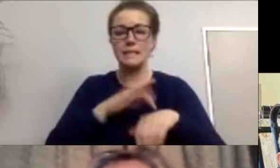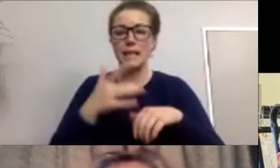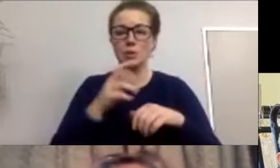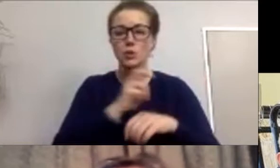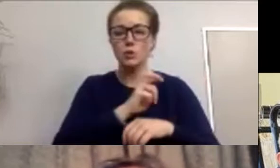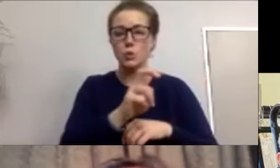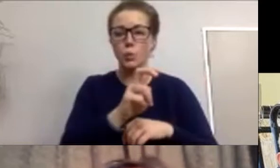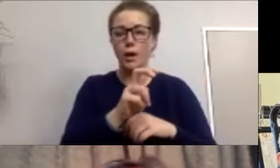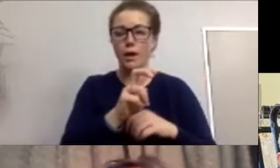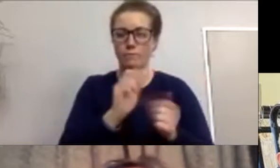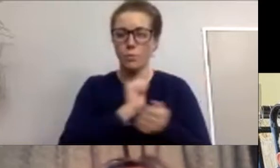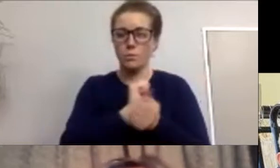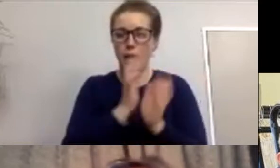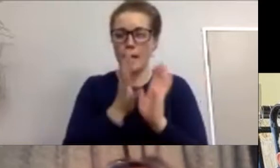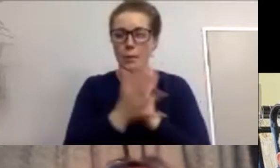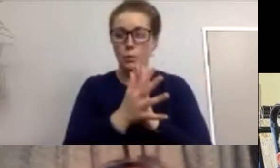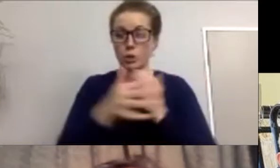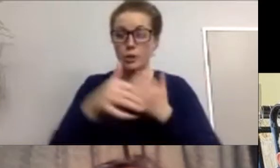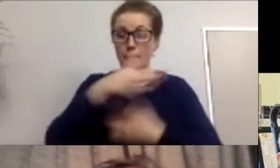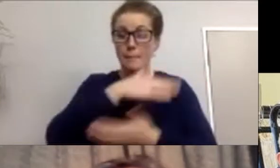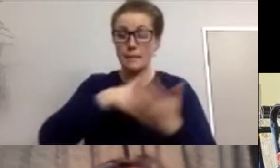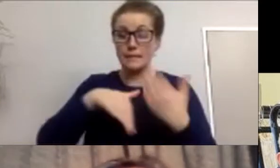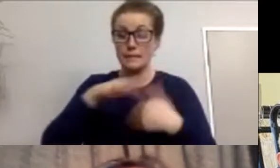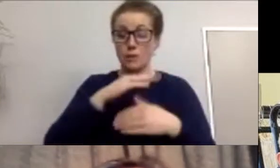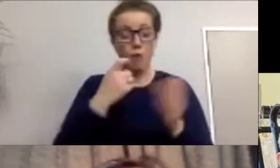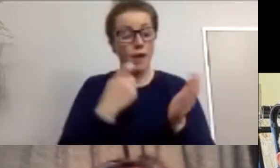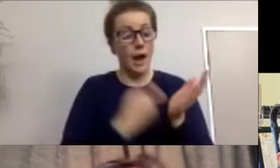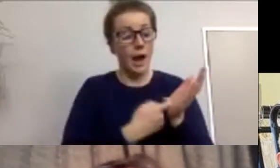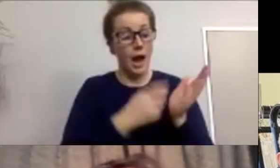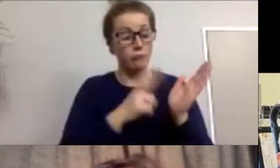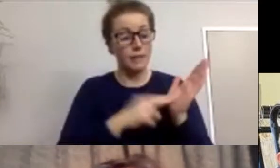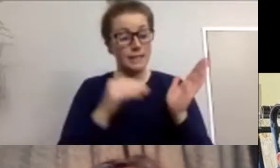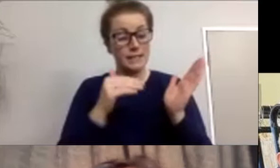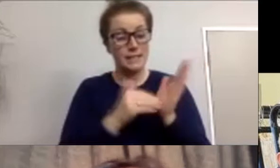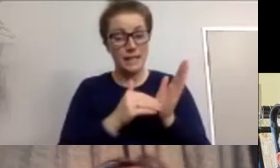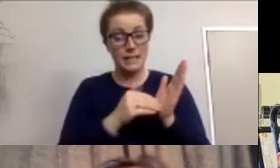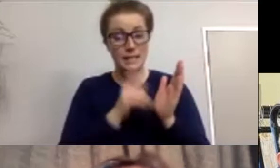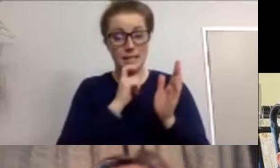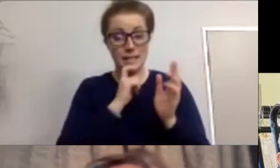tour and there's a mix of RNZB staff, the sign interpreter, Deaf Aotearoa